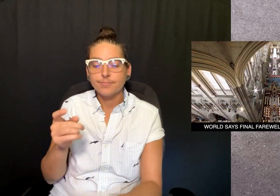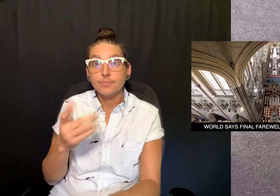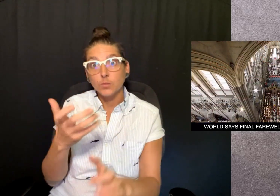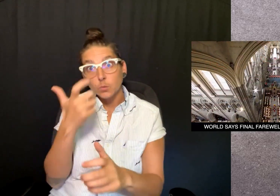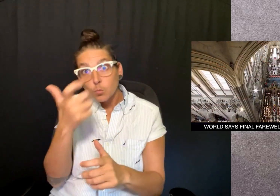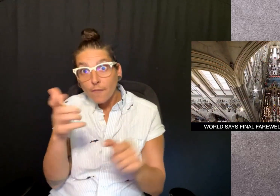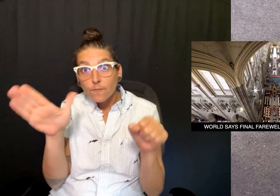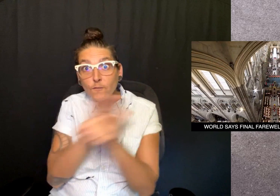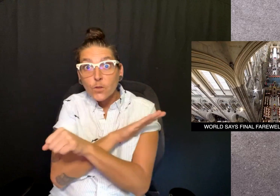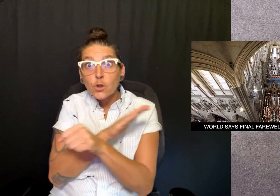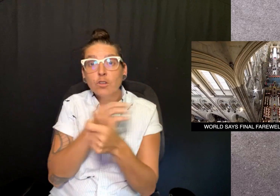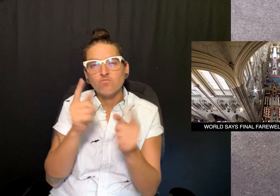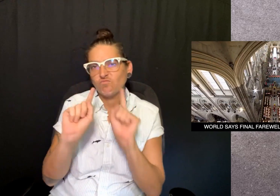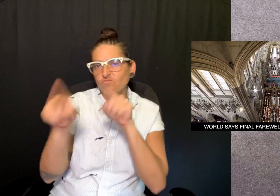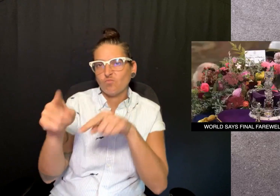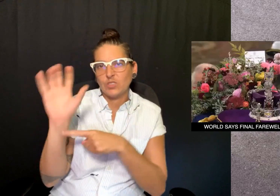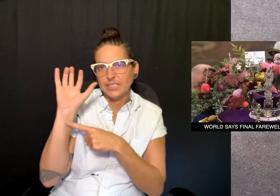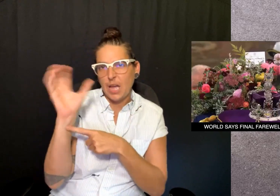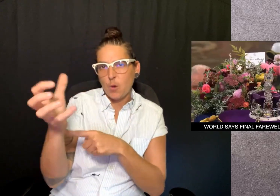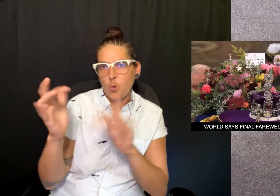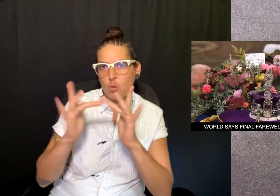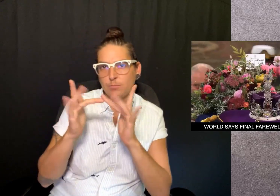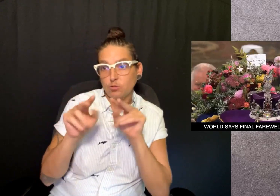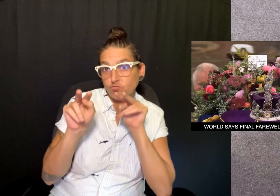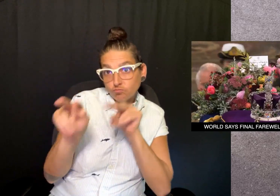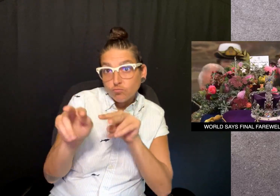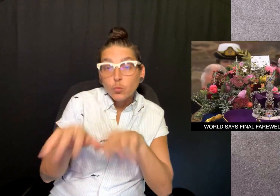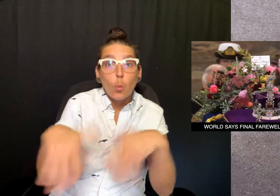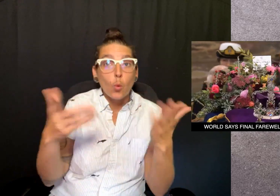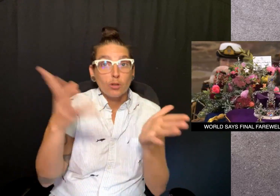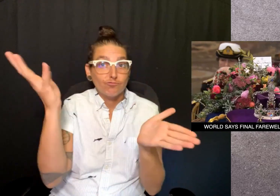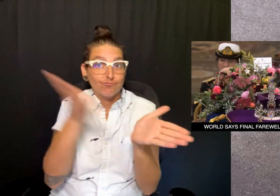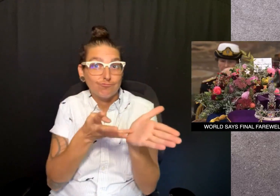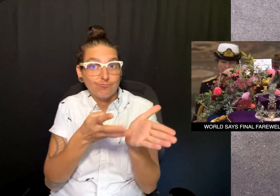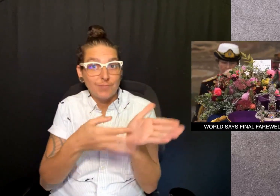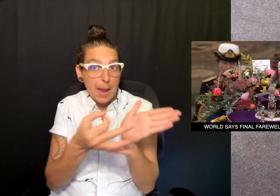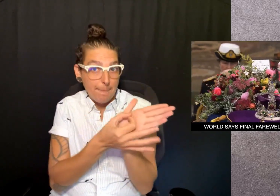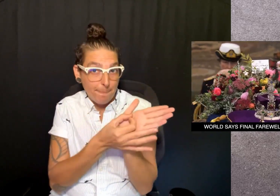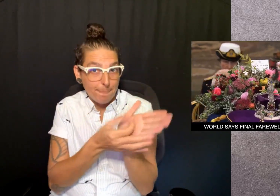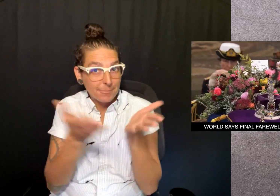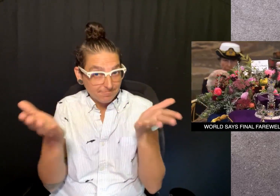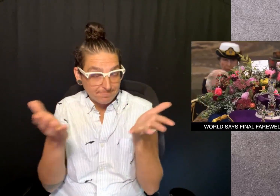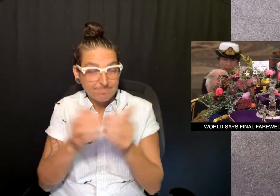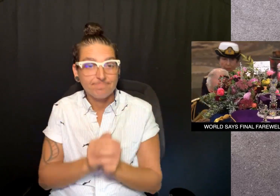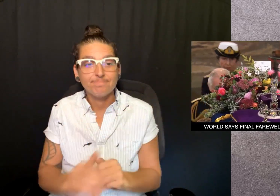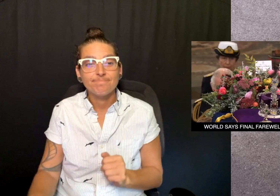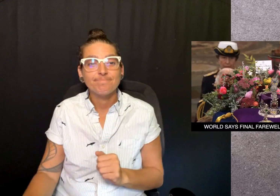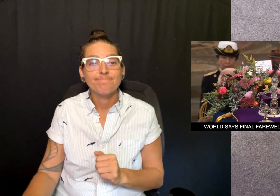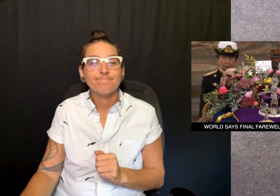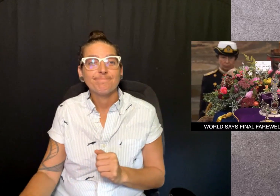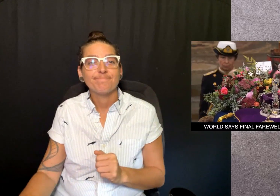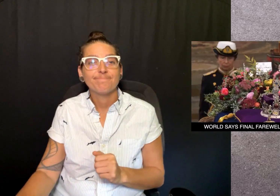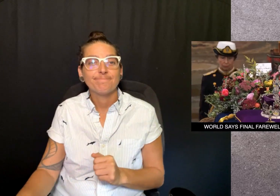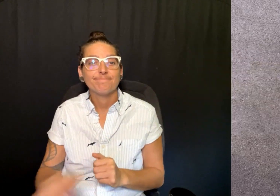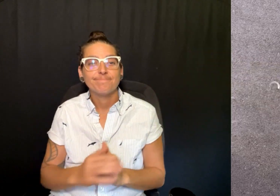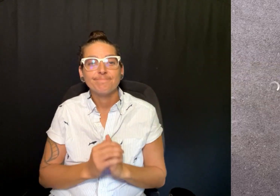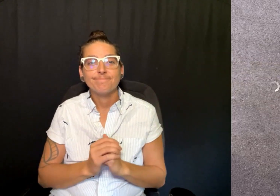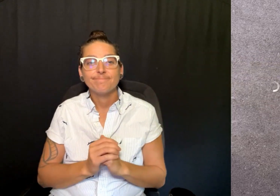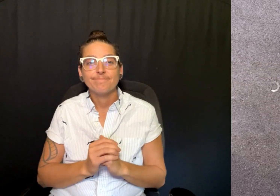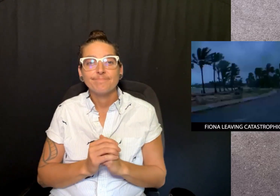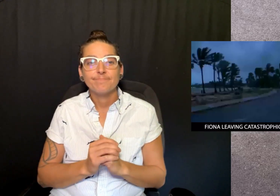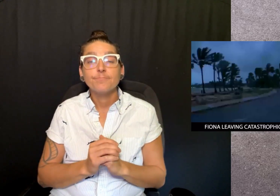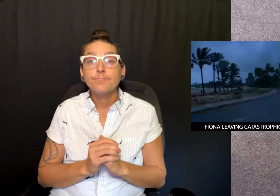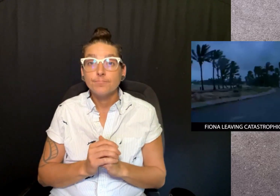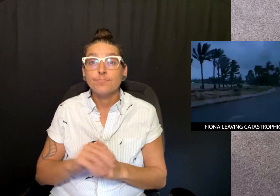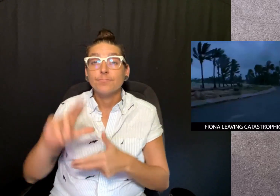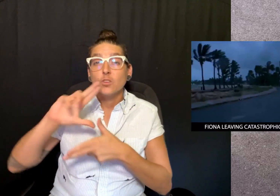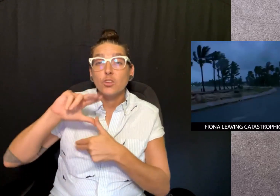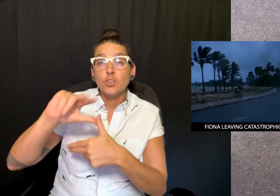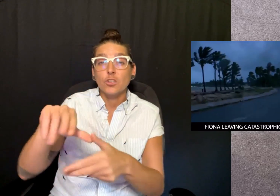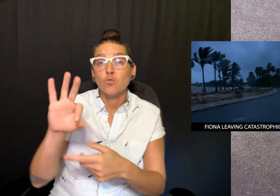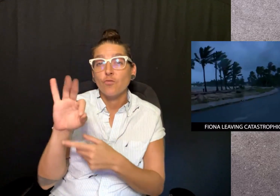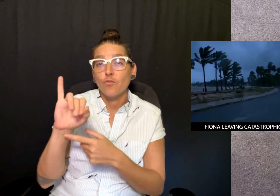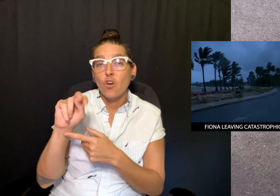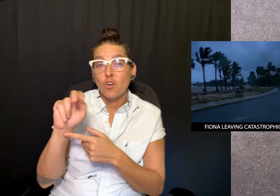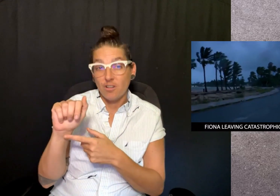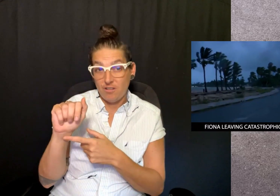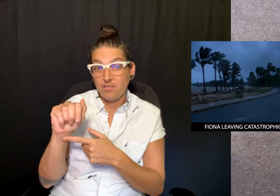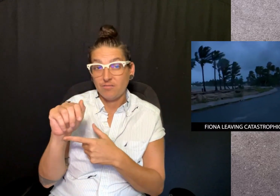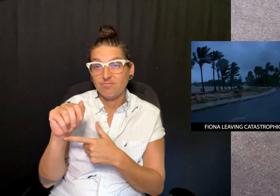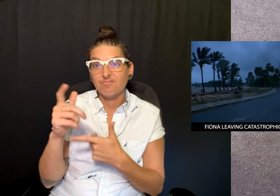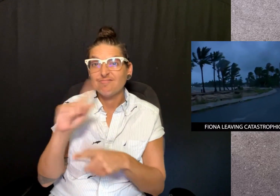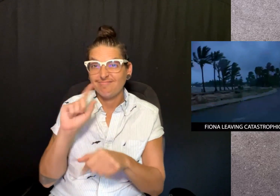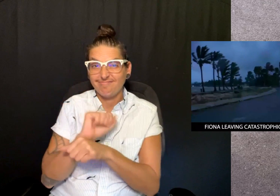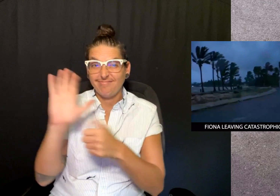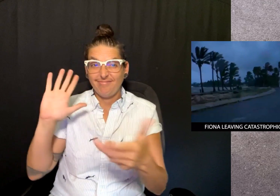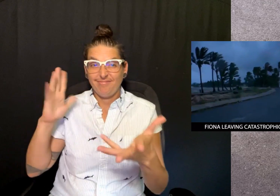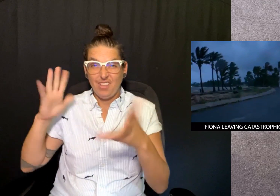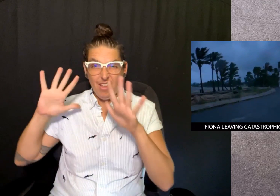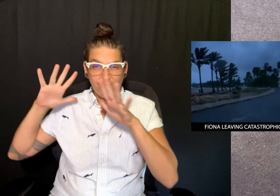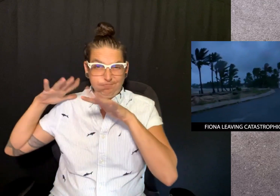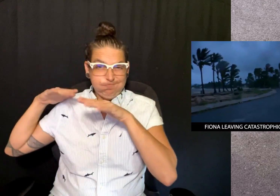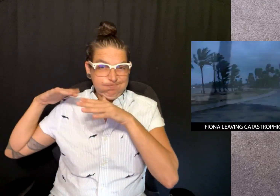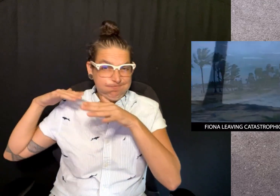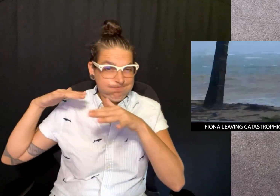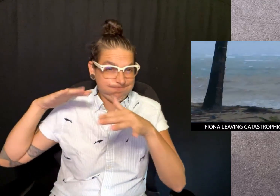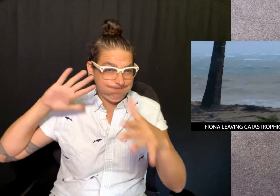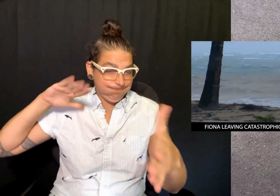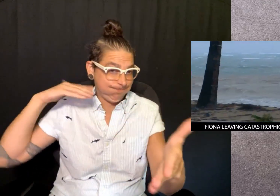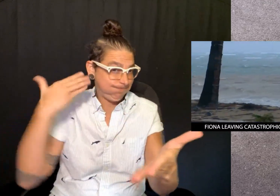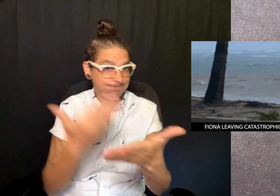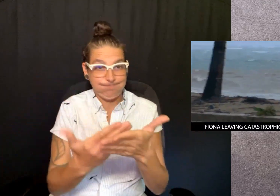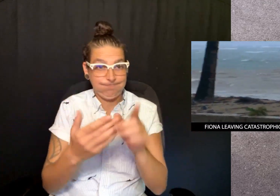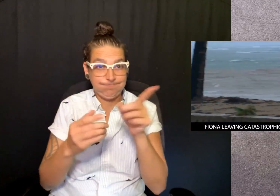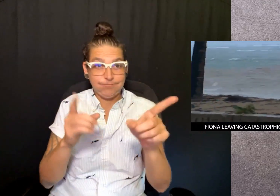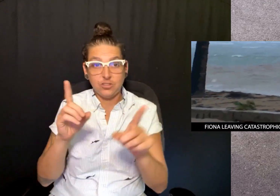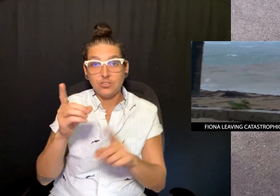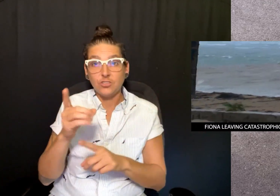Sign1News website or download the app hurricane Fiona made landfall in the Dominican Republic